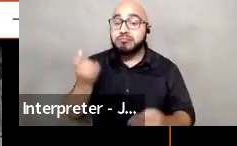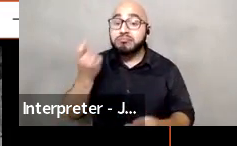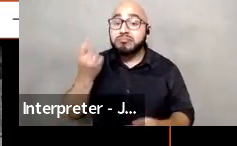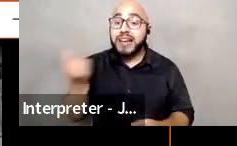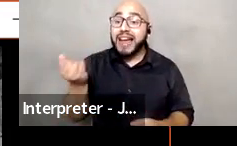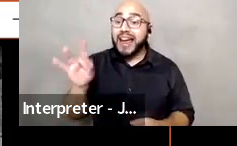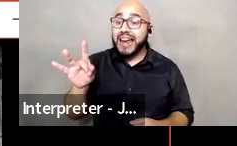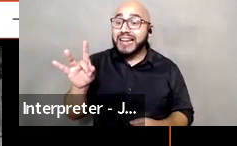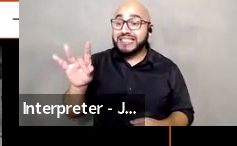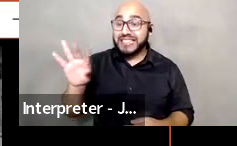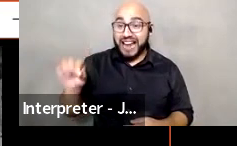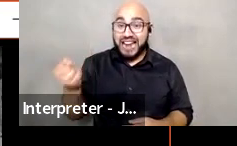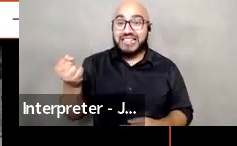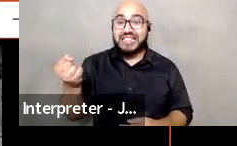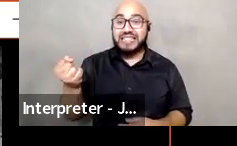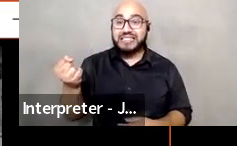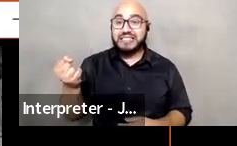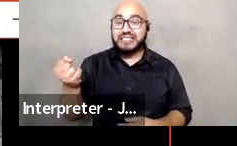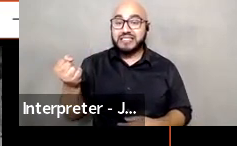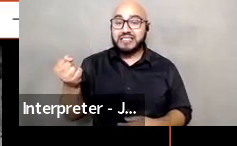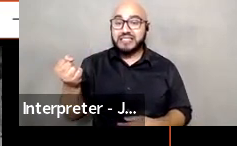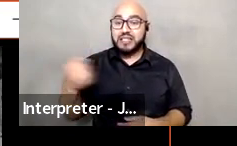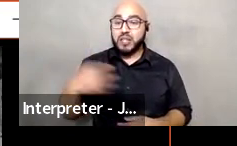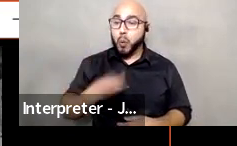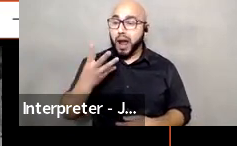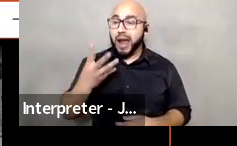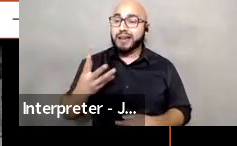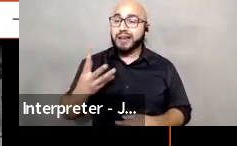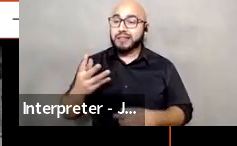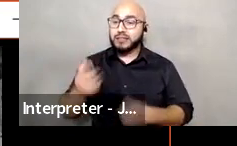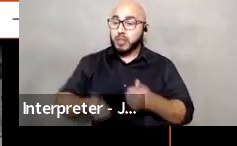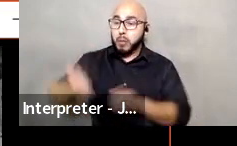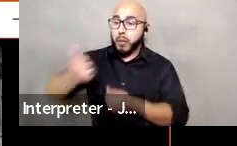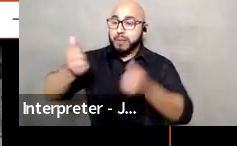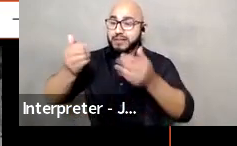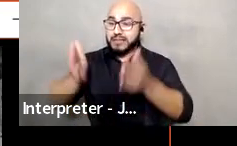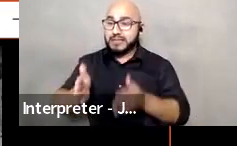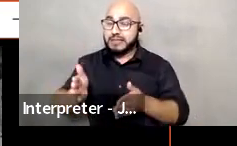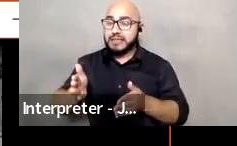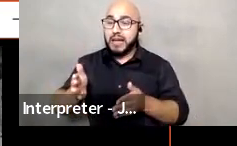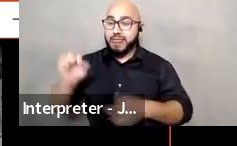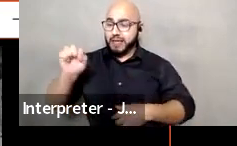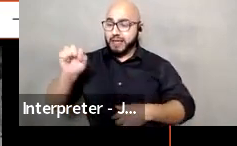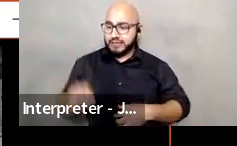Supremacists in the South. Really. Secured power over all the. Governments of the South.